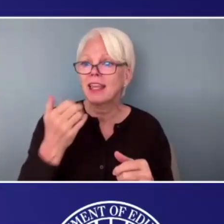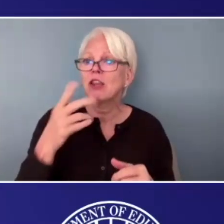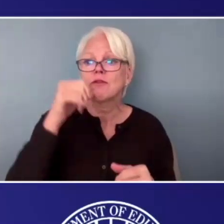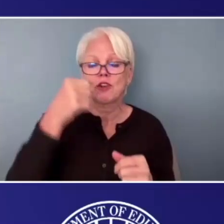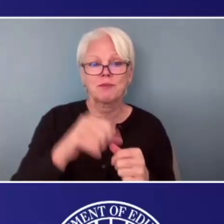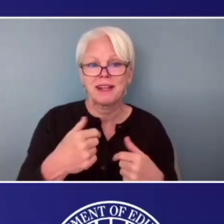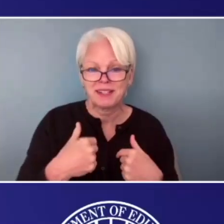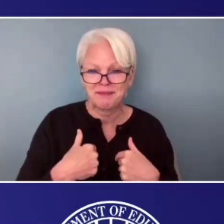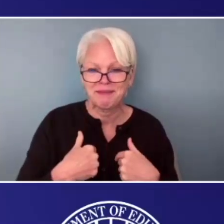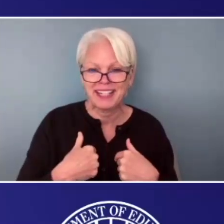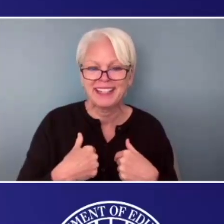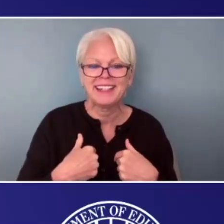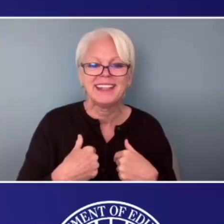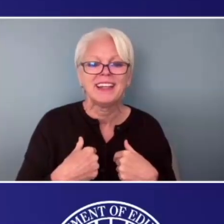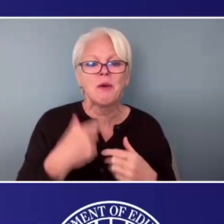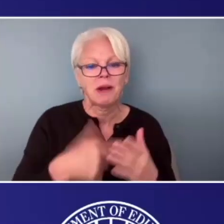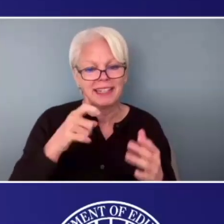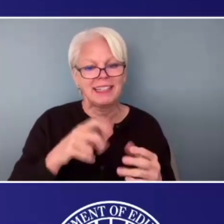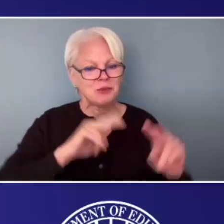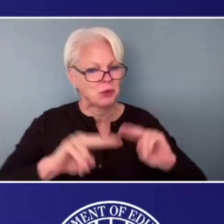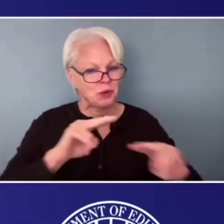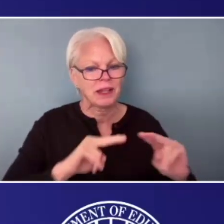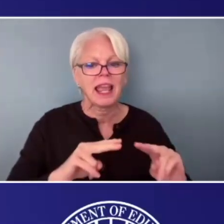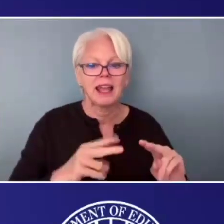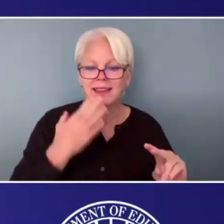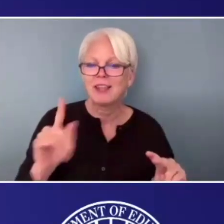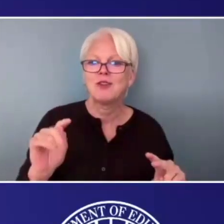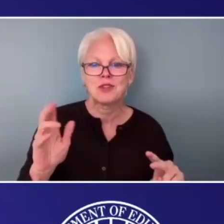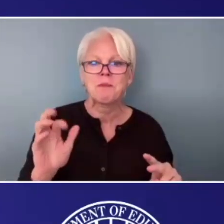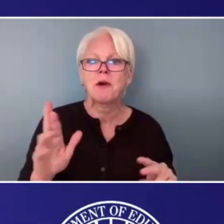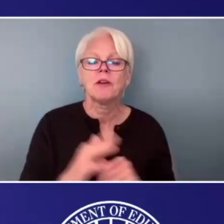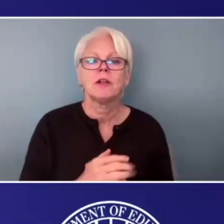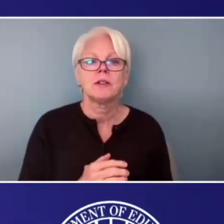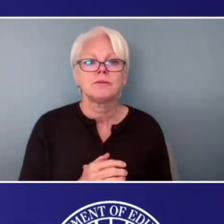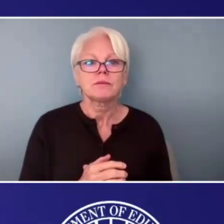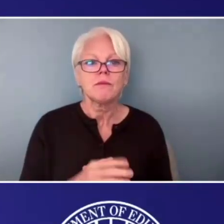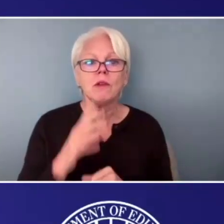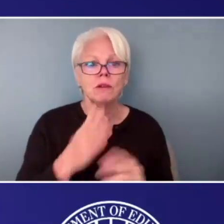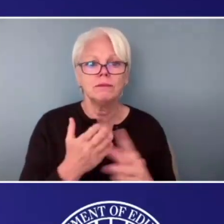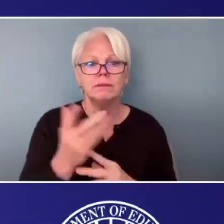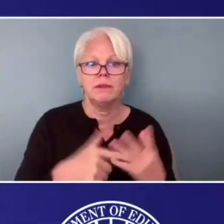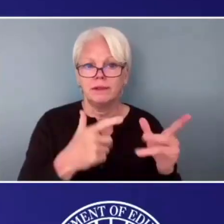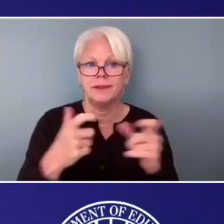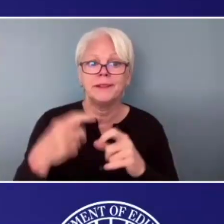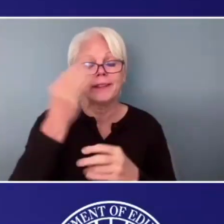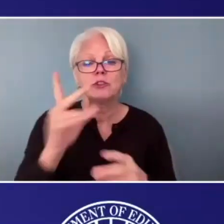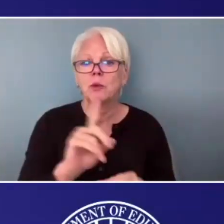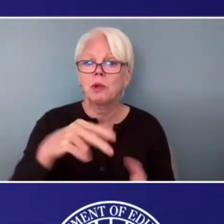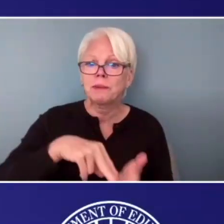needed for us to take a look at. I appreciate that. We're going to just kind of go through these quickly and let you know where we stand with the ones that were submitted.